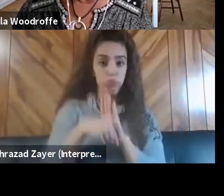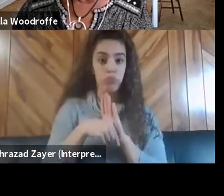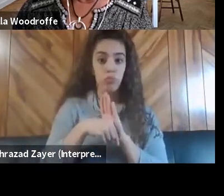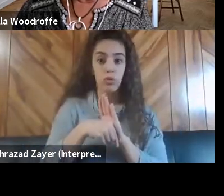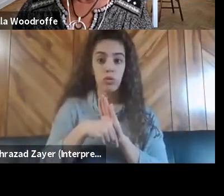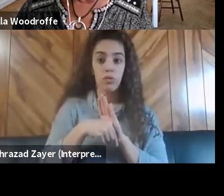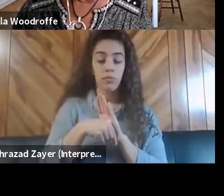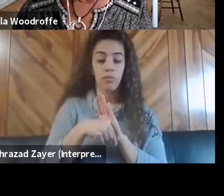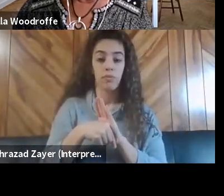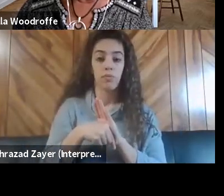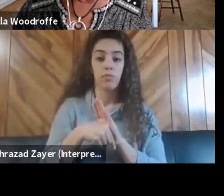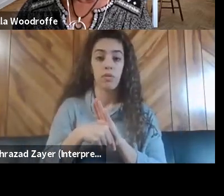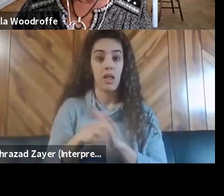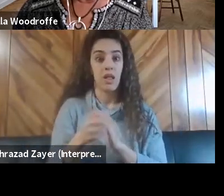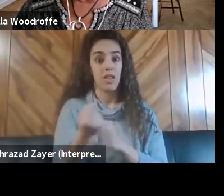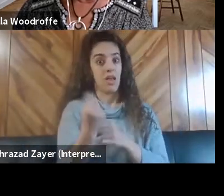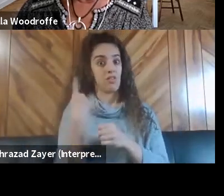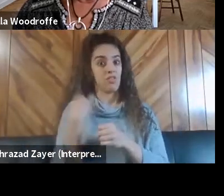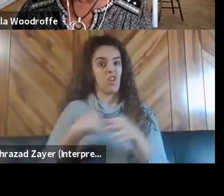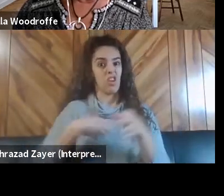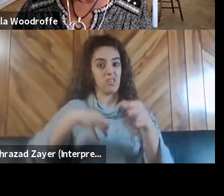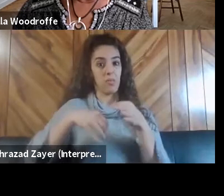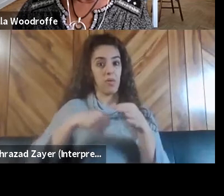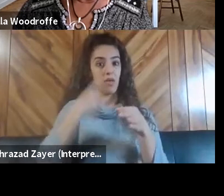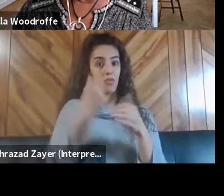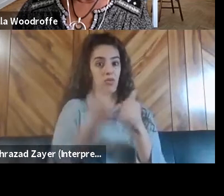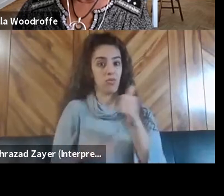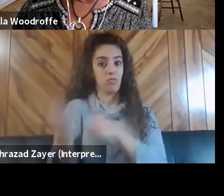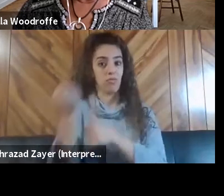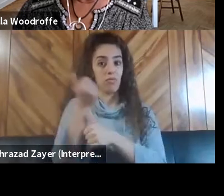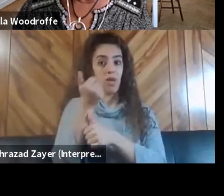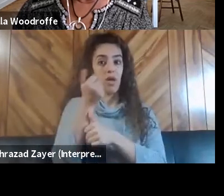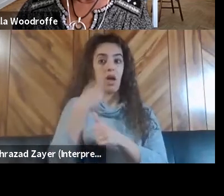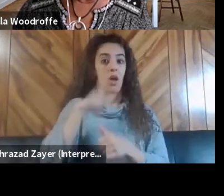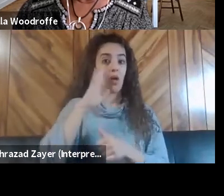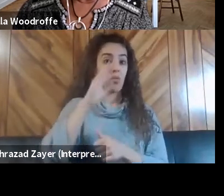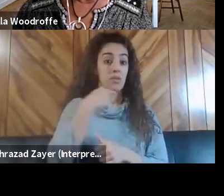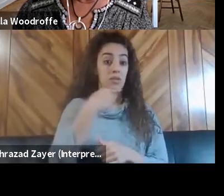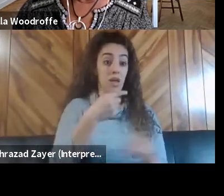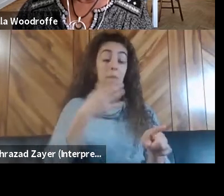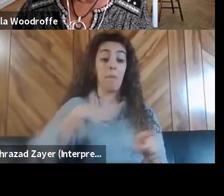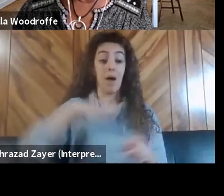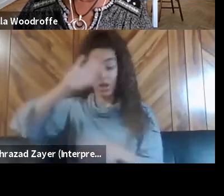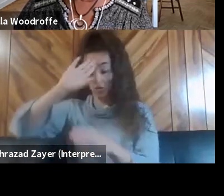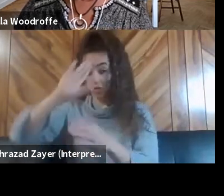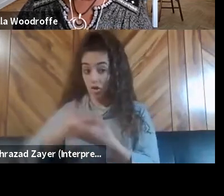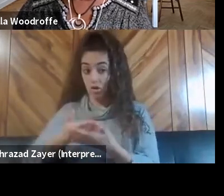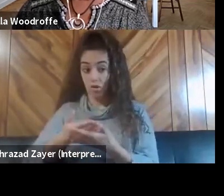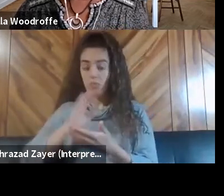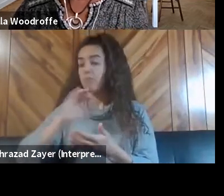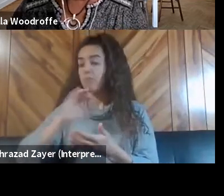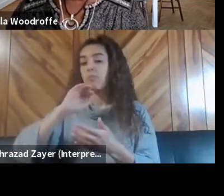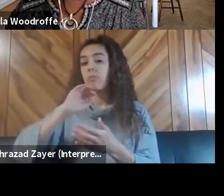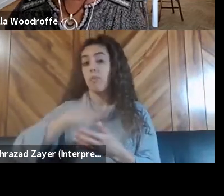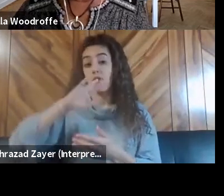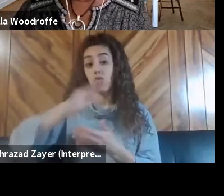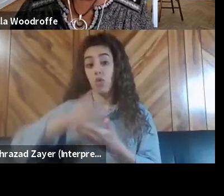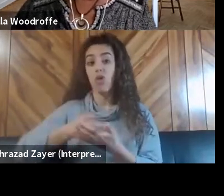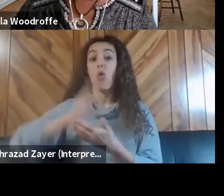year that my intention is that my daughter will get a college education. And in order for her to do that, we have to start